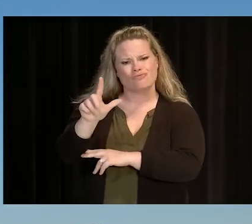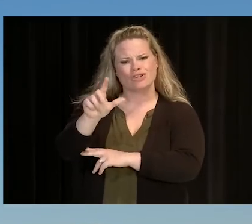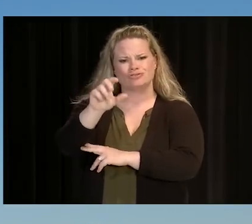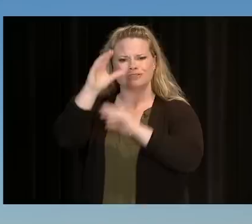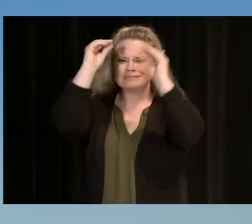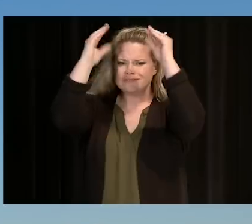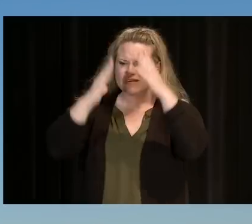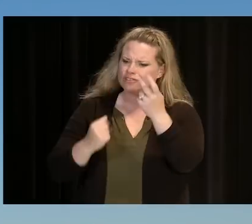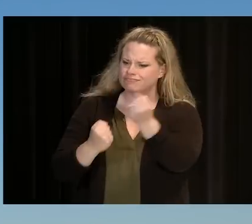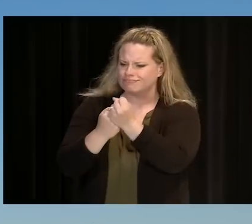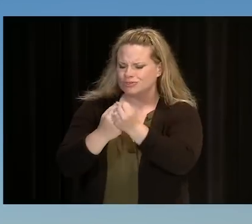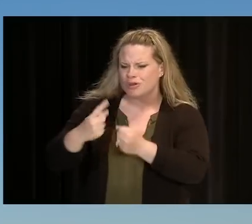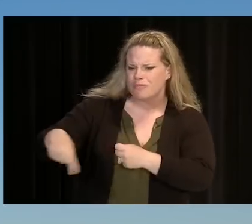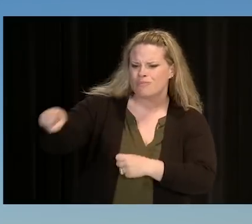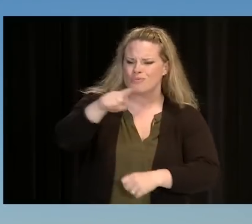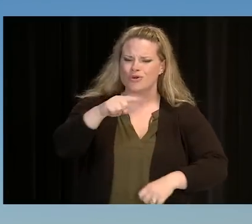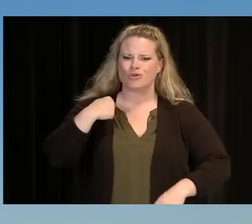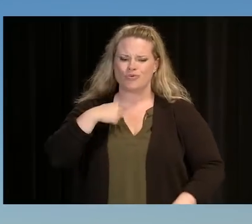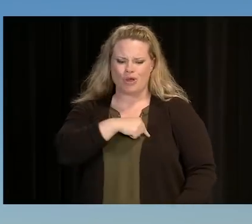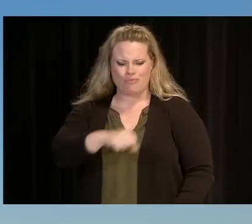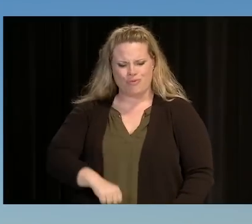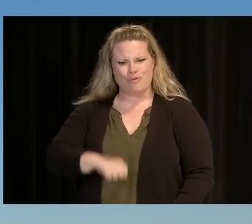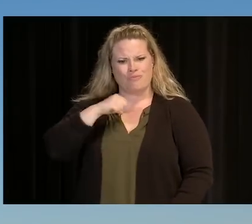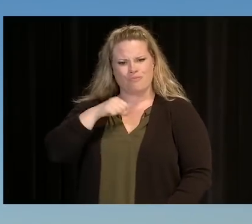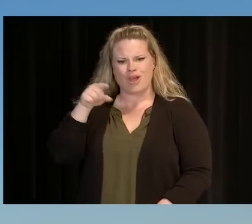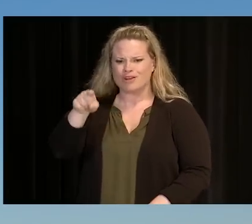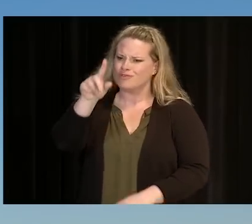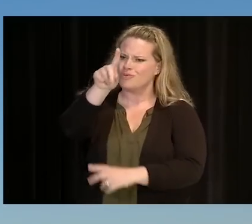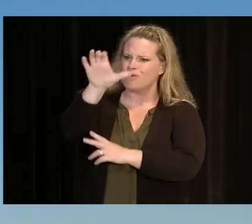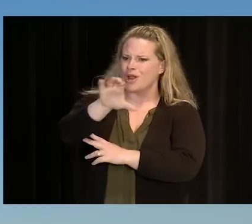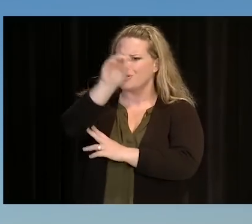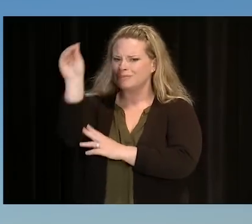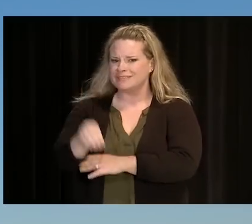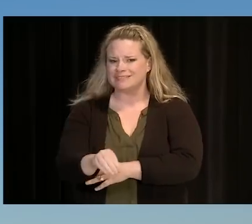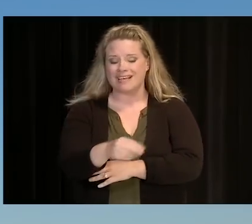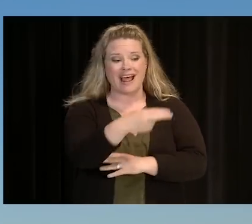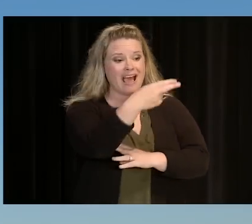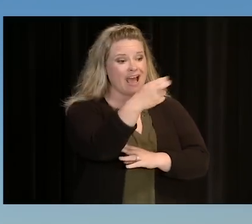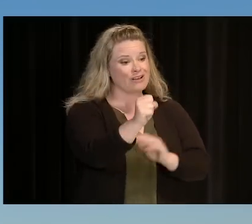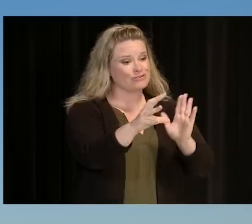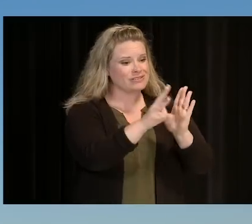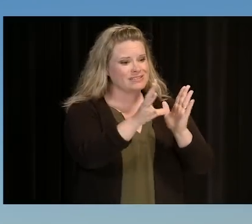AND WE'RE PROUD OF YOU 100%. HIGH SCHOOL SENIORS, CONGRATULATIONS, YOU MADE IT.